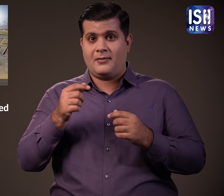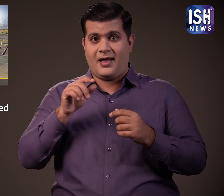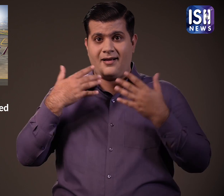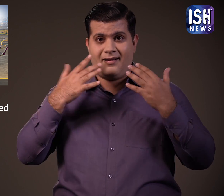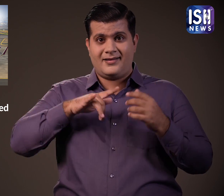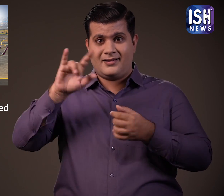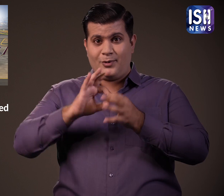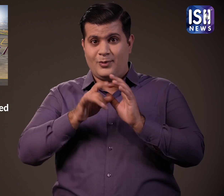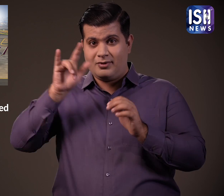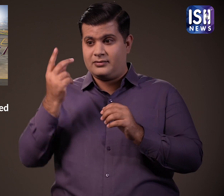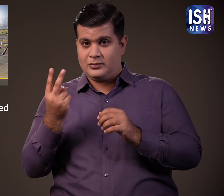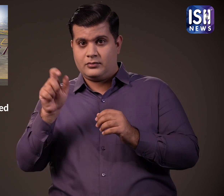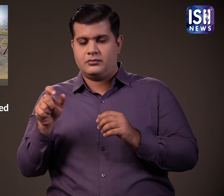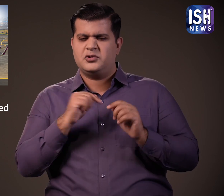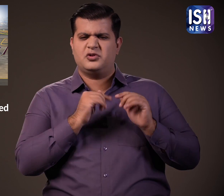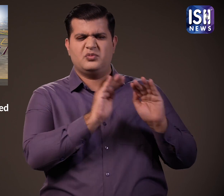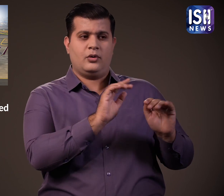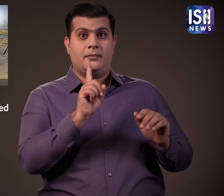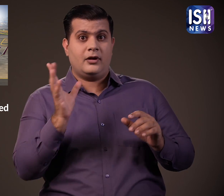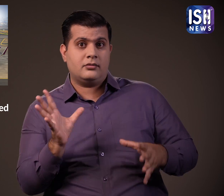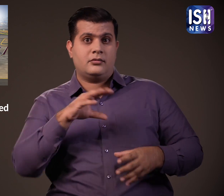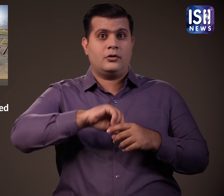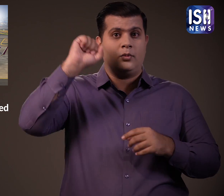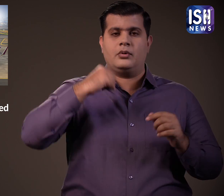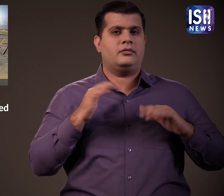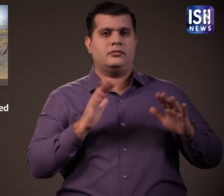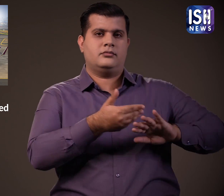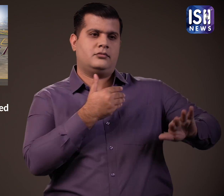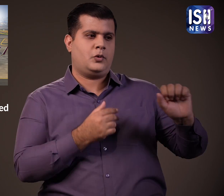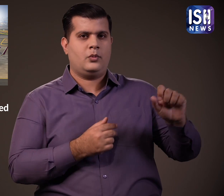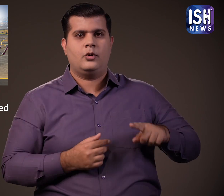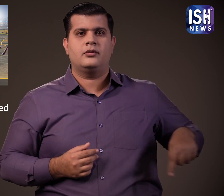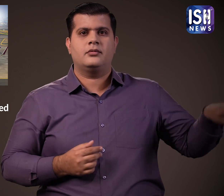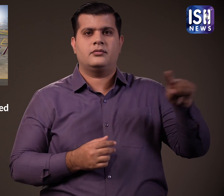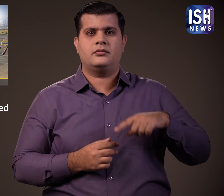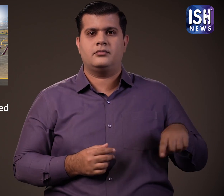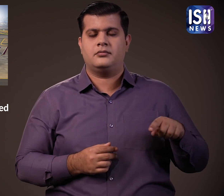This is why unions were supporting the pilots.